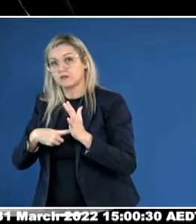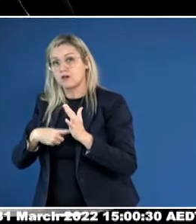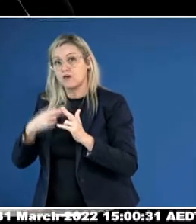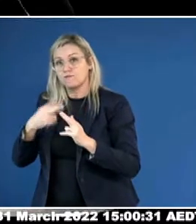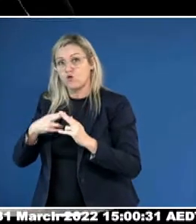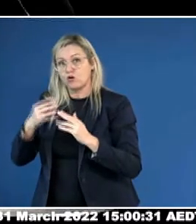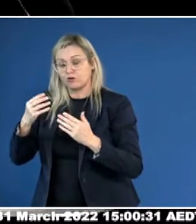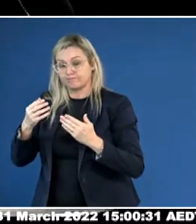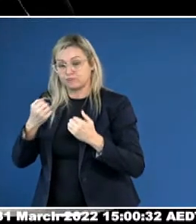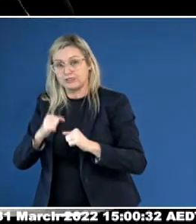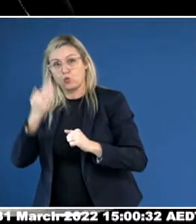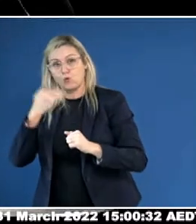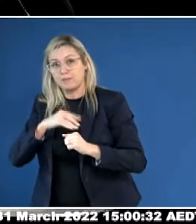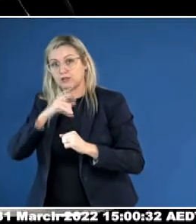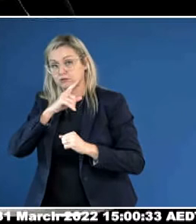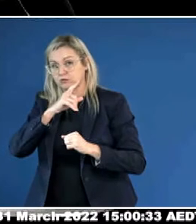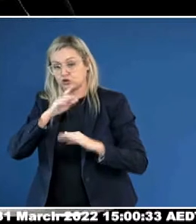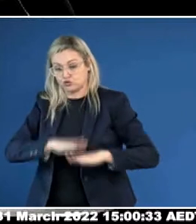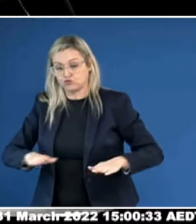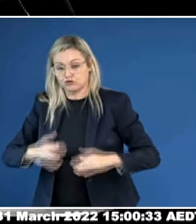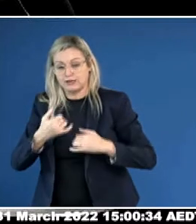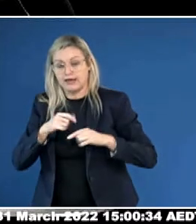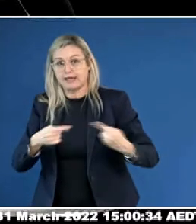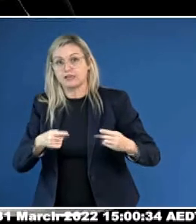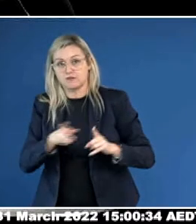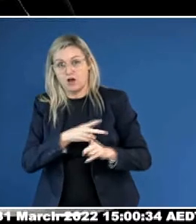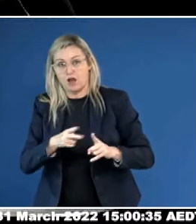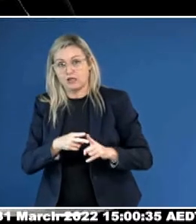But that is not yet released or -- Still in the drafting stage, isn't it?